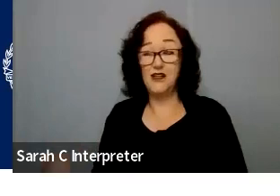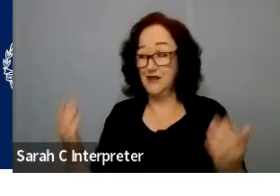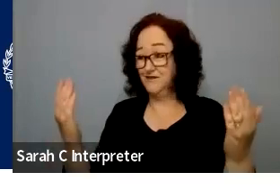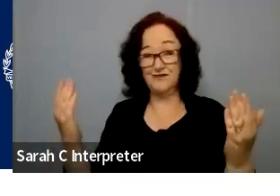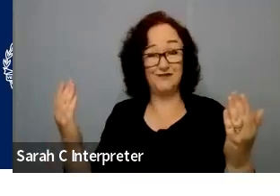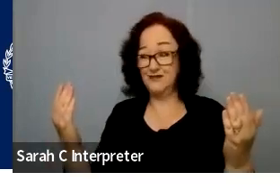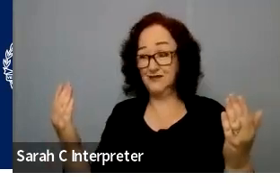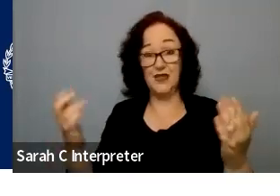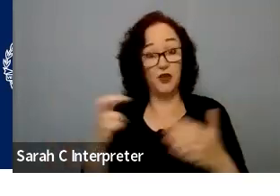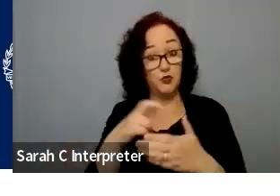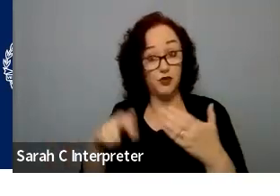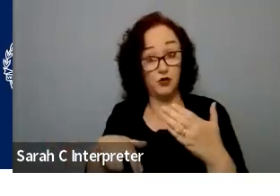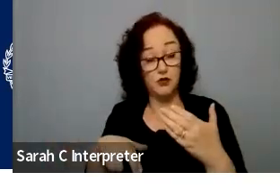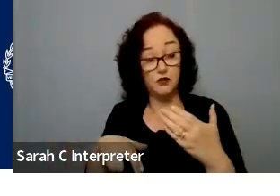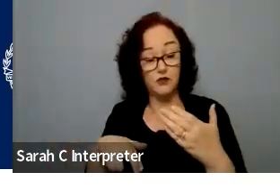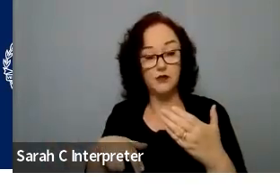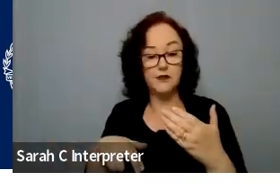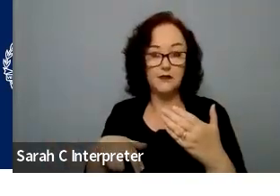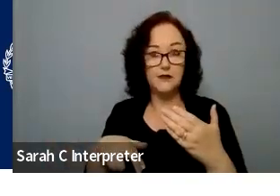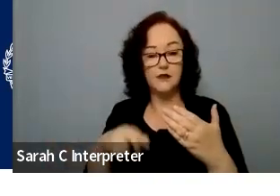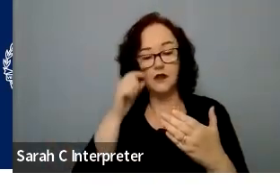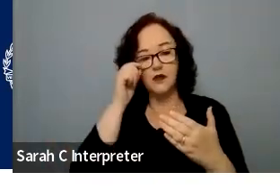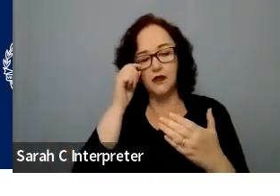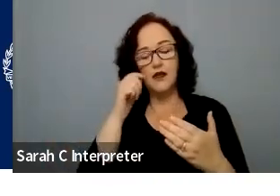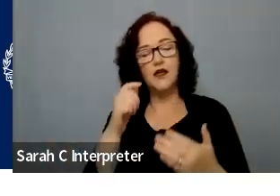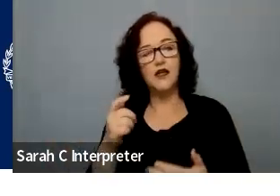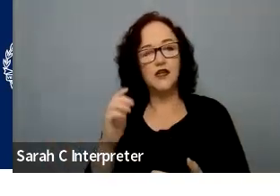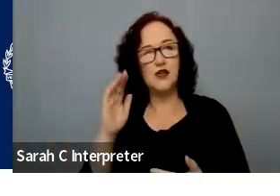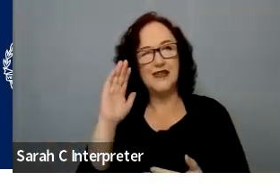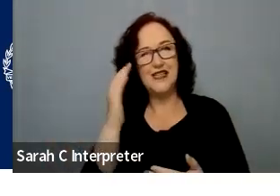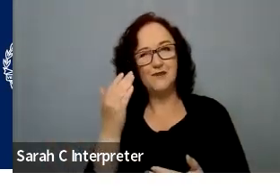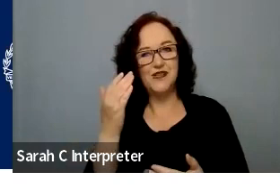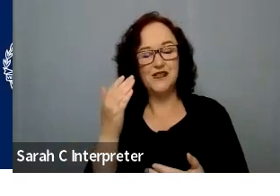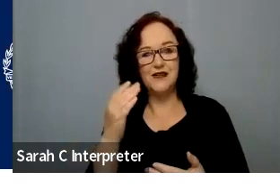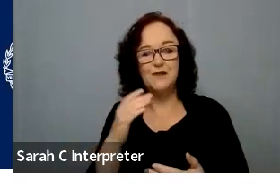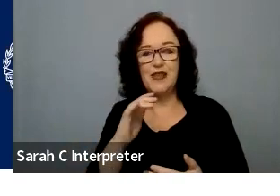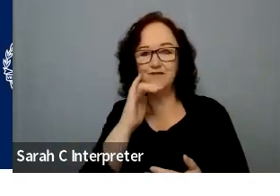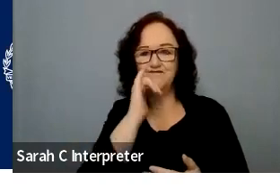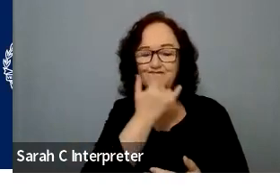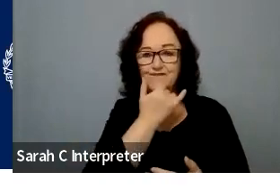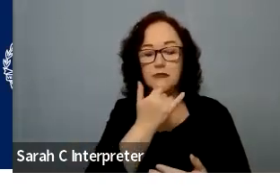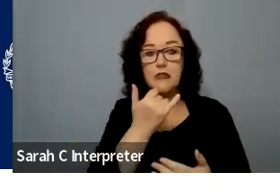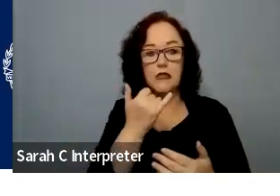questions that needed to be reverse scored, and so it's something that was written in such a way